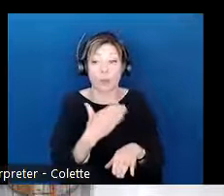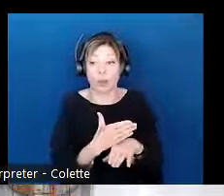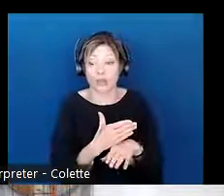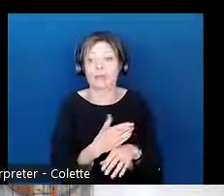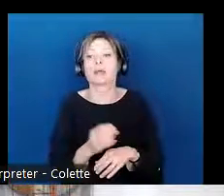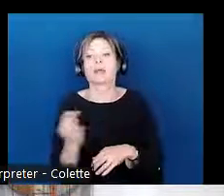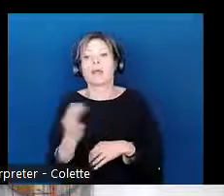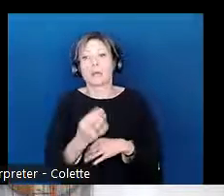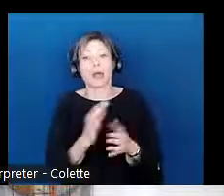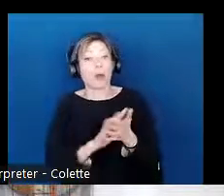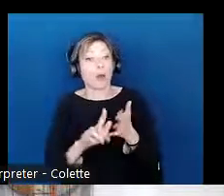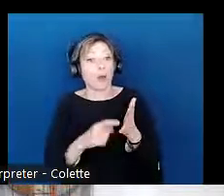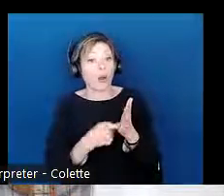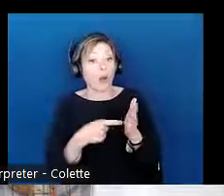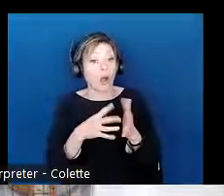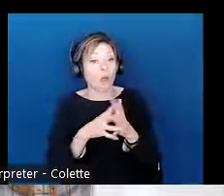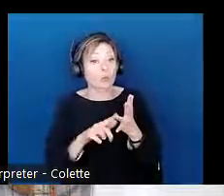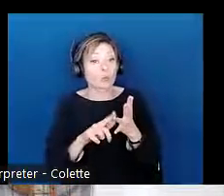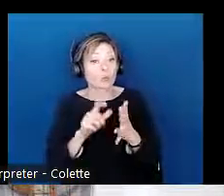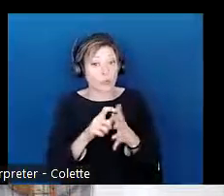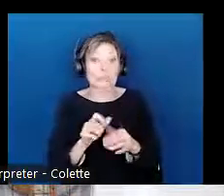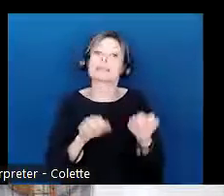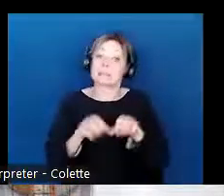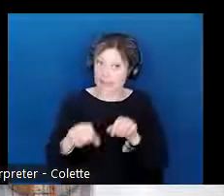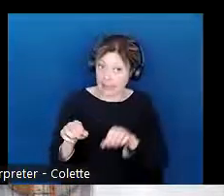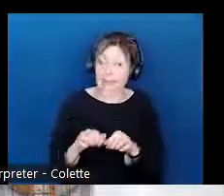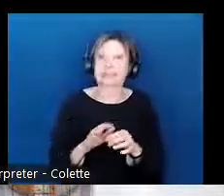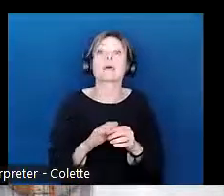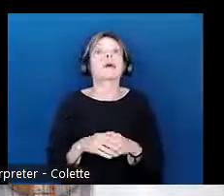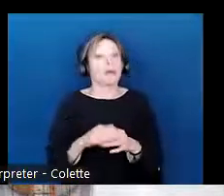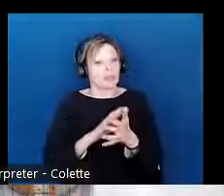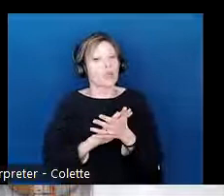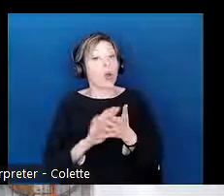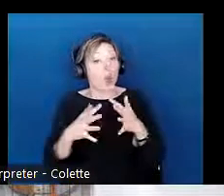yes yes we have some permanent people three permanent pieces. The Hurtwood?